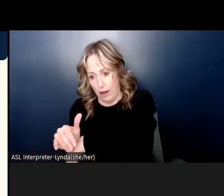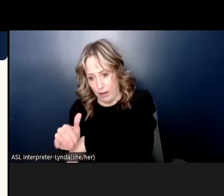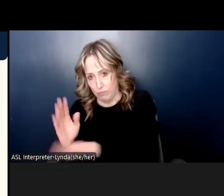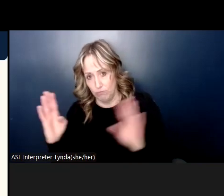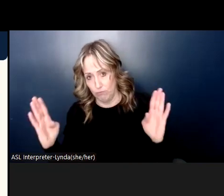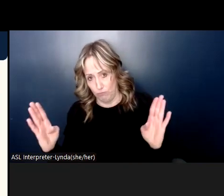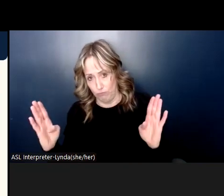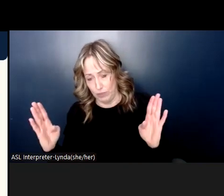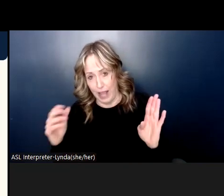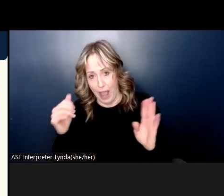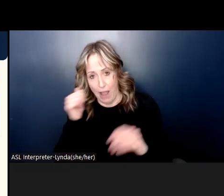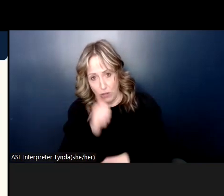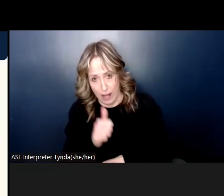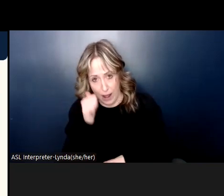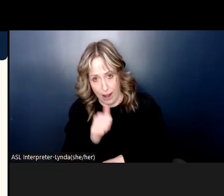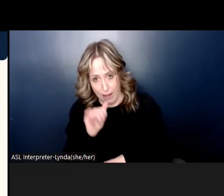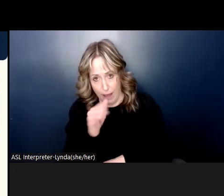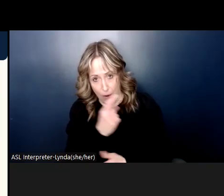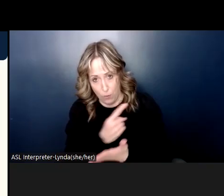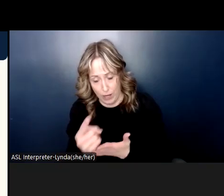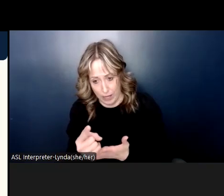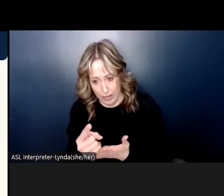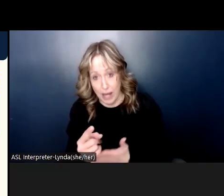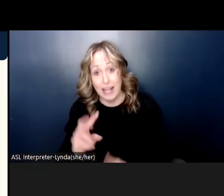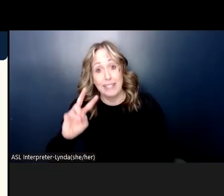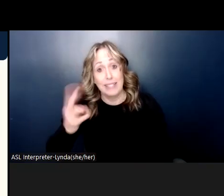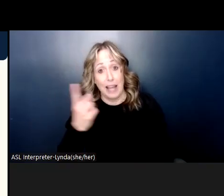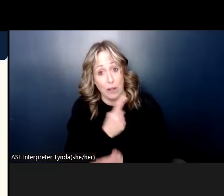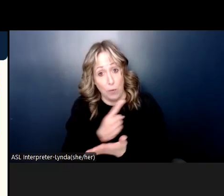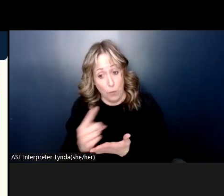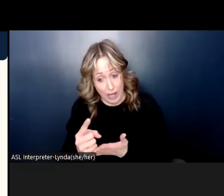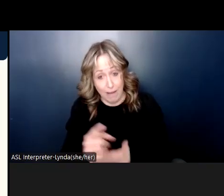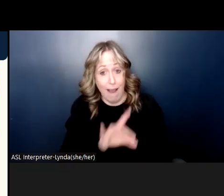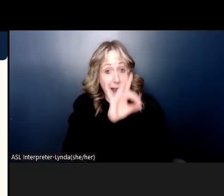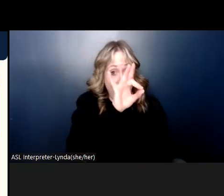Each day. Week two. We will be open from 8 a.m. to 6 p.m.